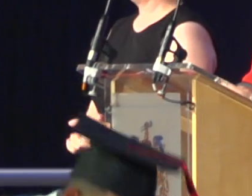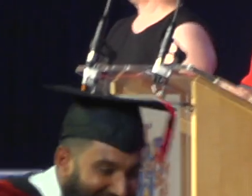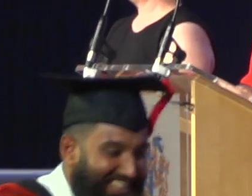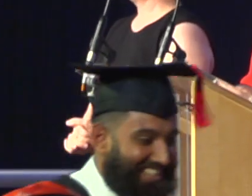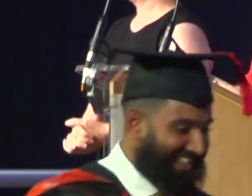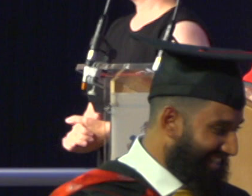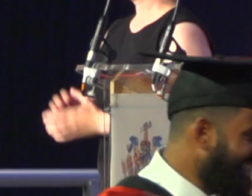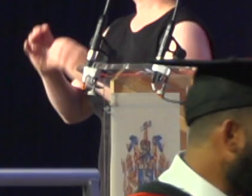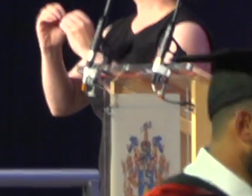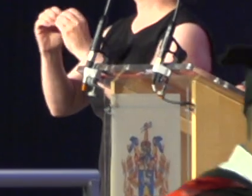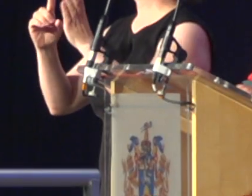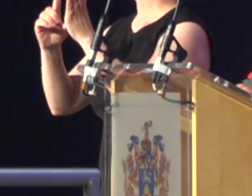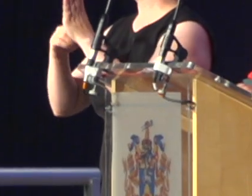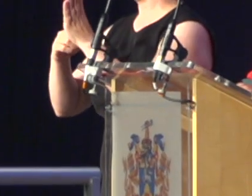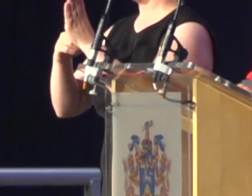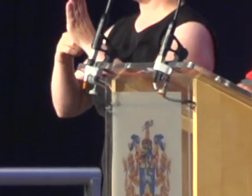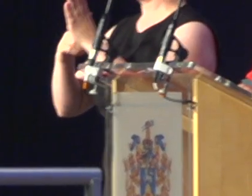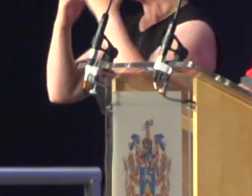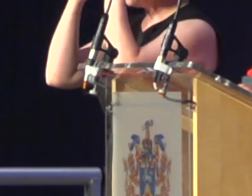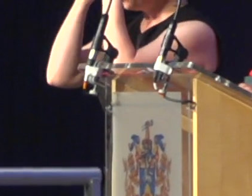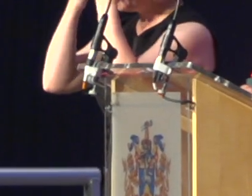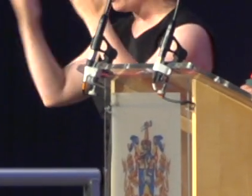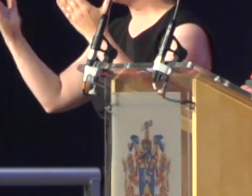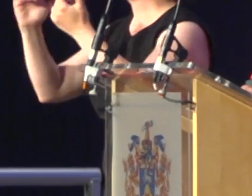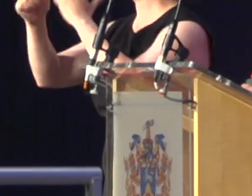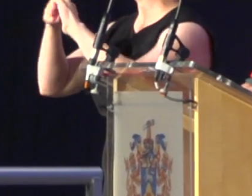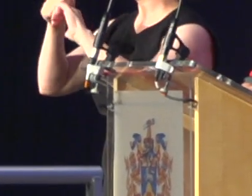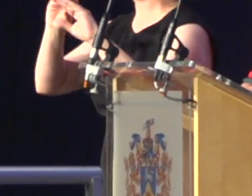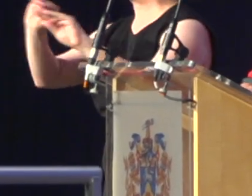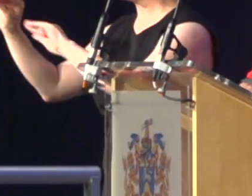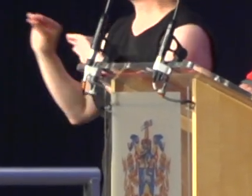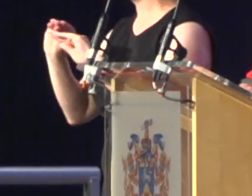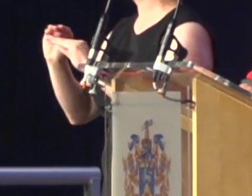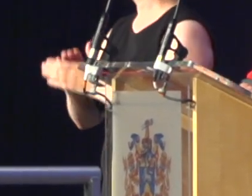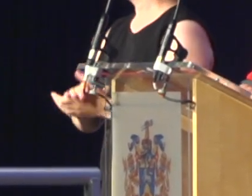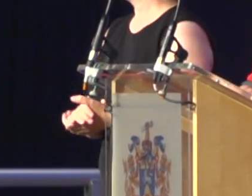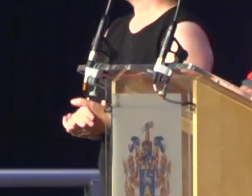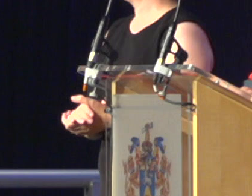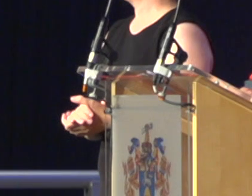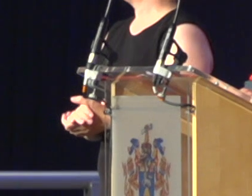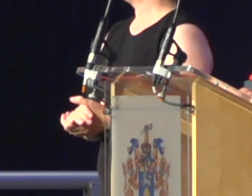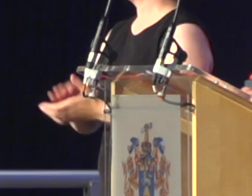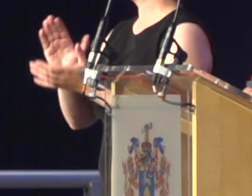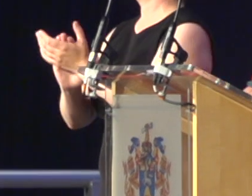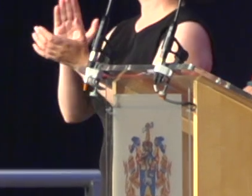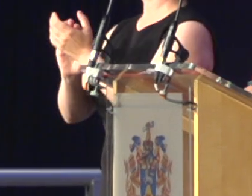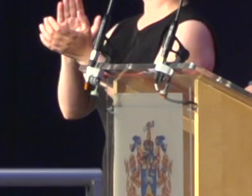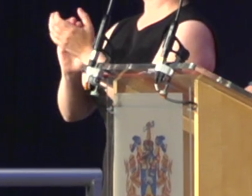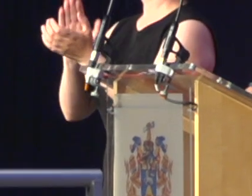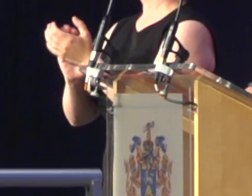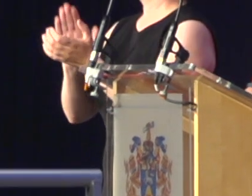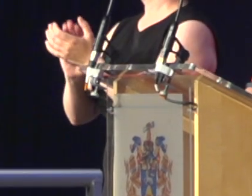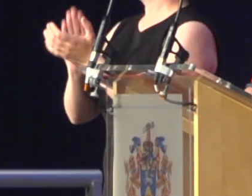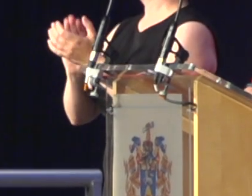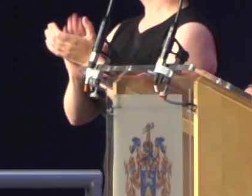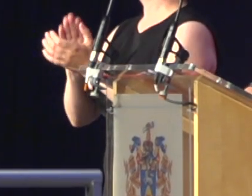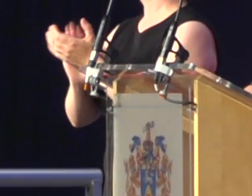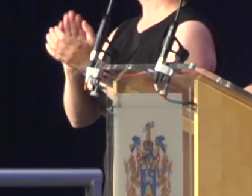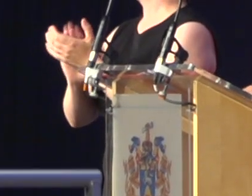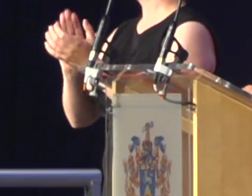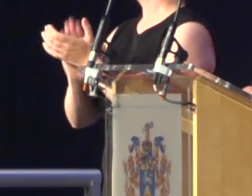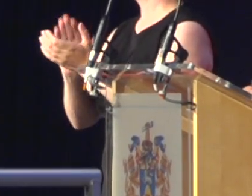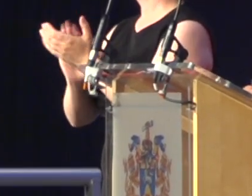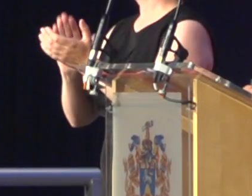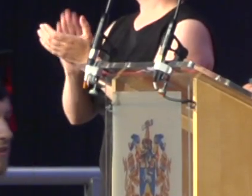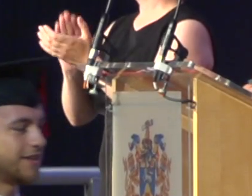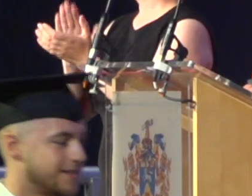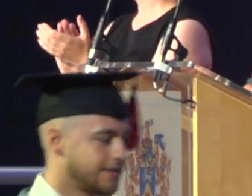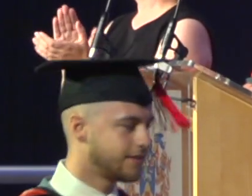Bachelor of Arts with Honours in Sports Coaching